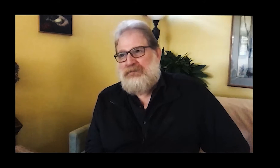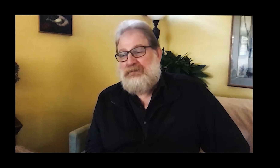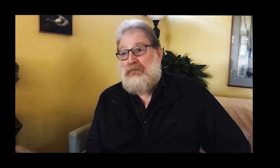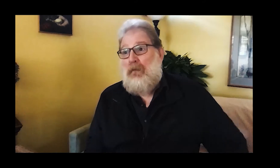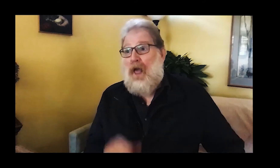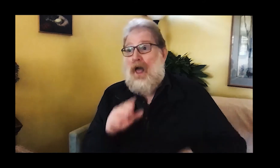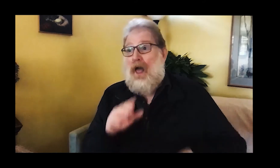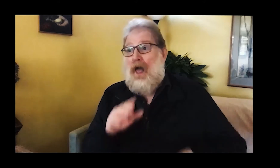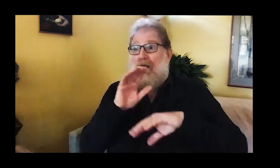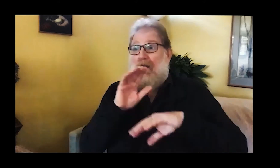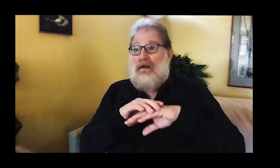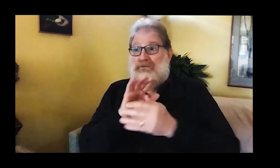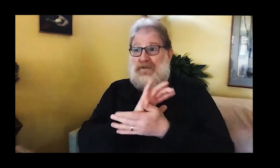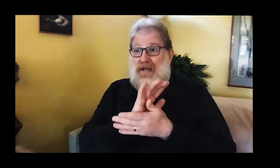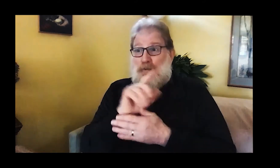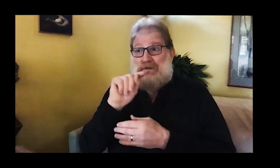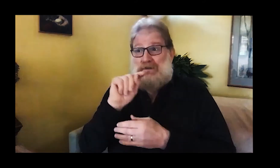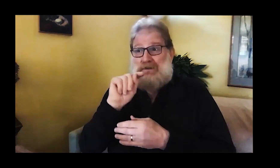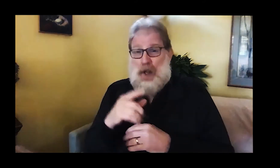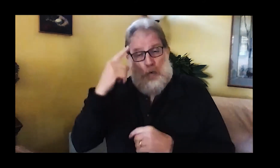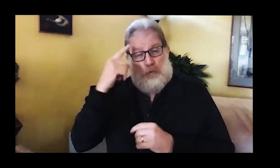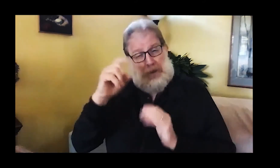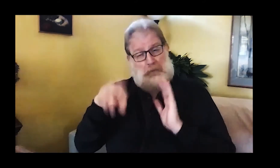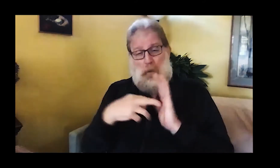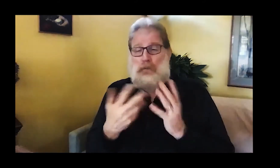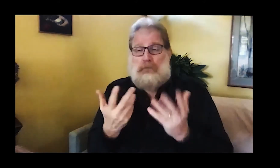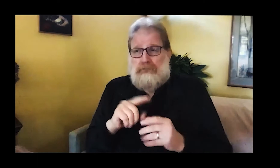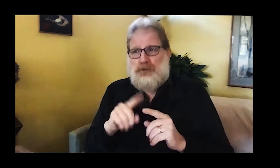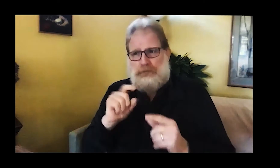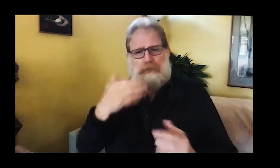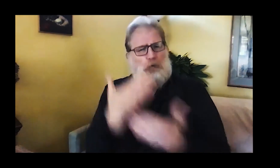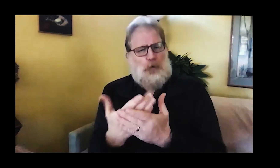Well for on film or TV, I can't think of any particular roles, but I would like to have